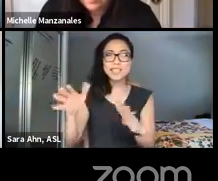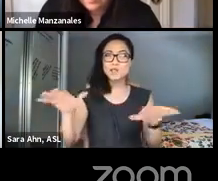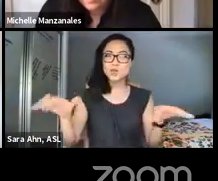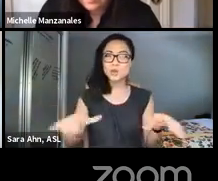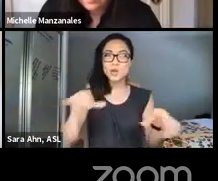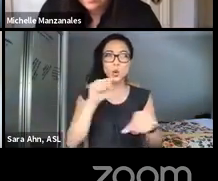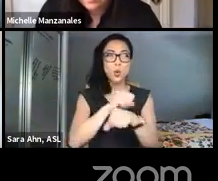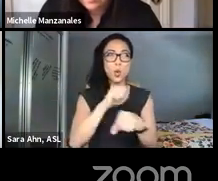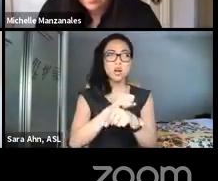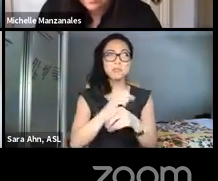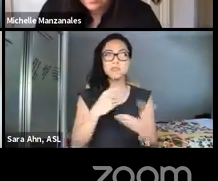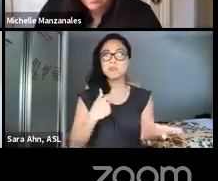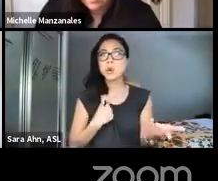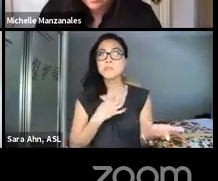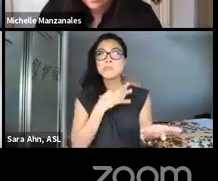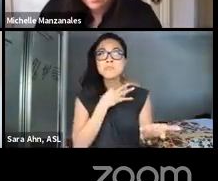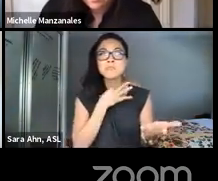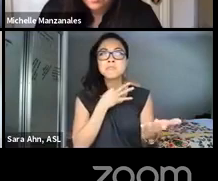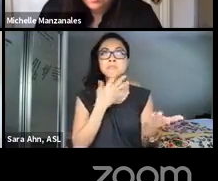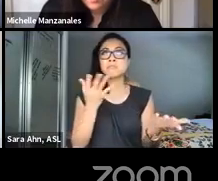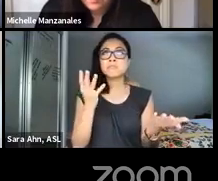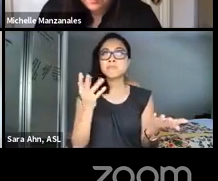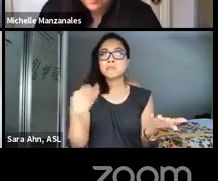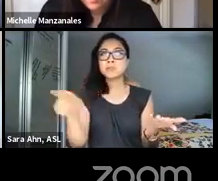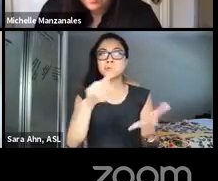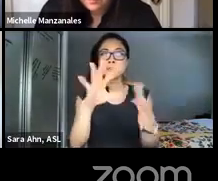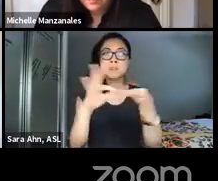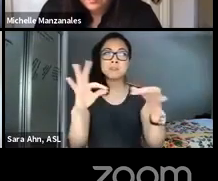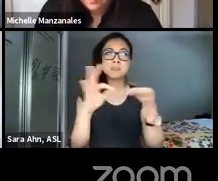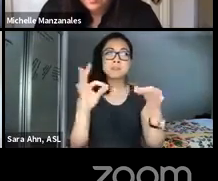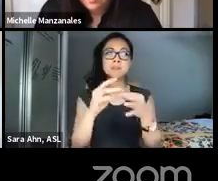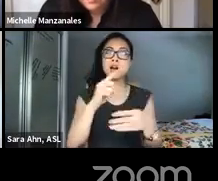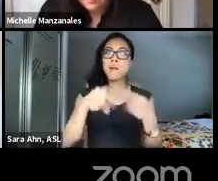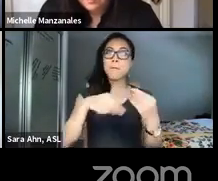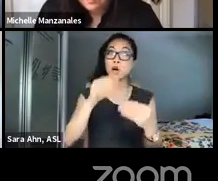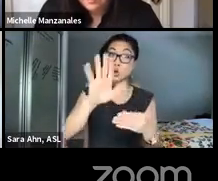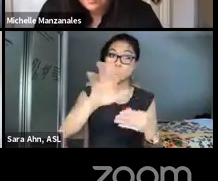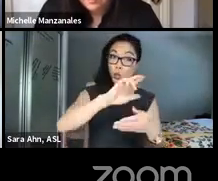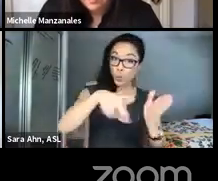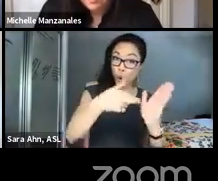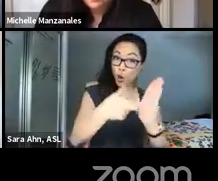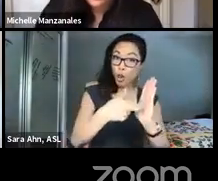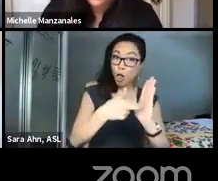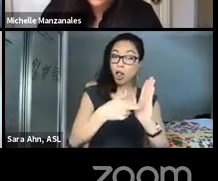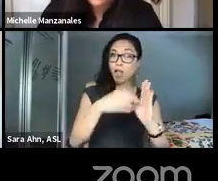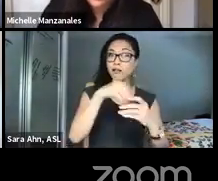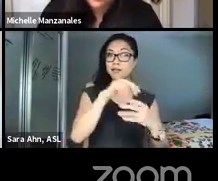back around and maybe we'll go in the same order, just want to hear about what your specific